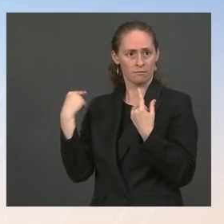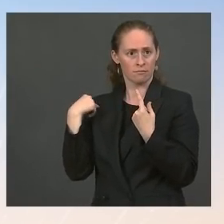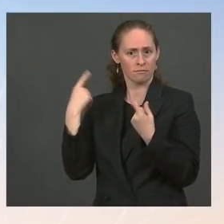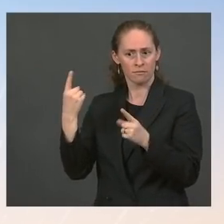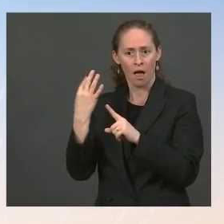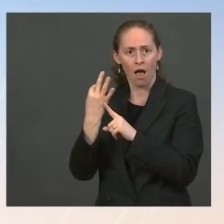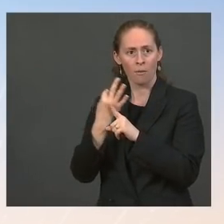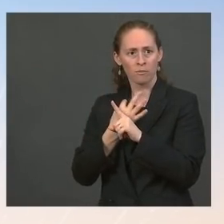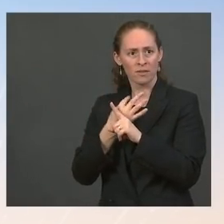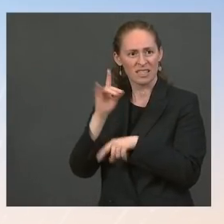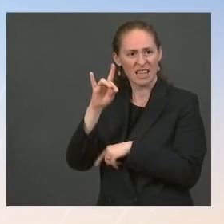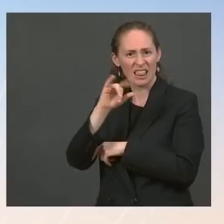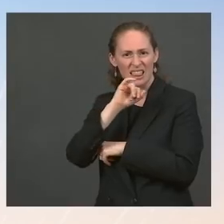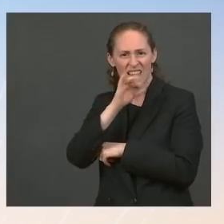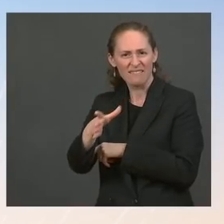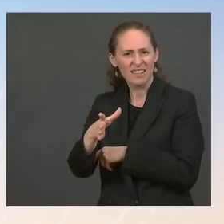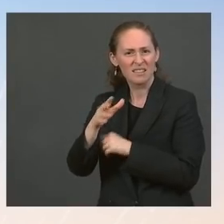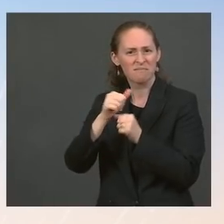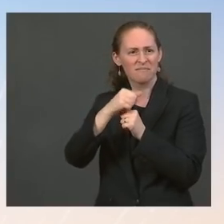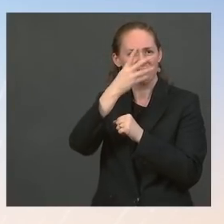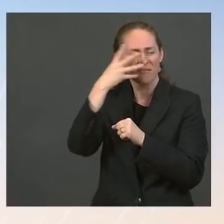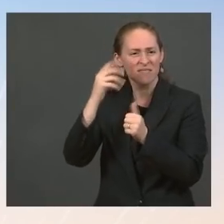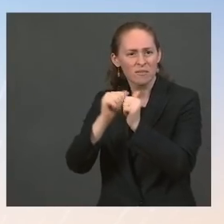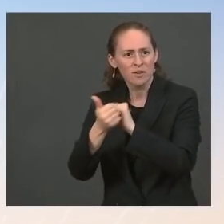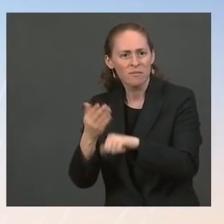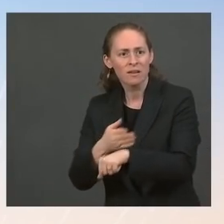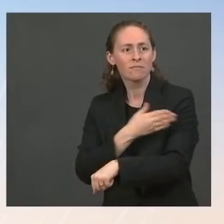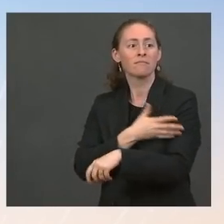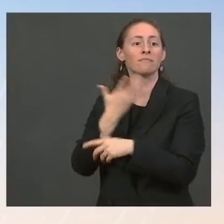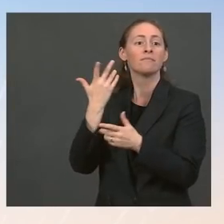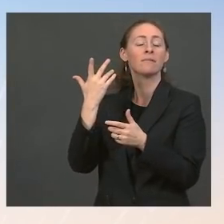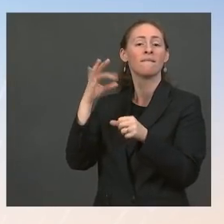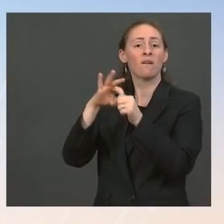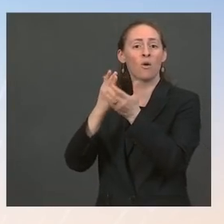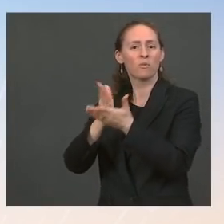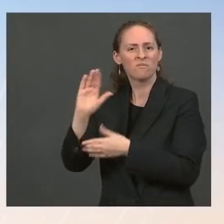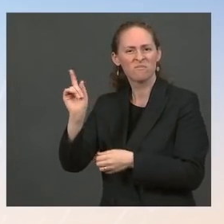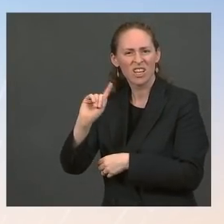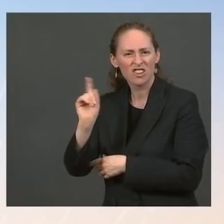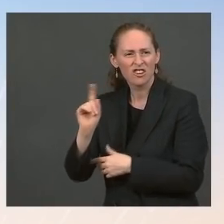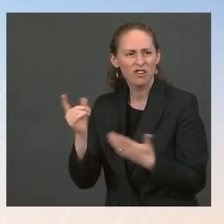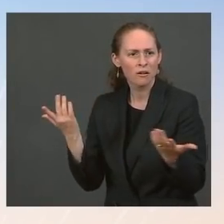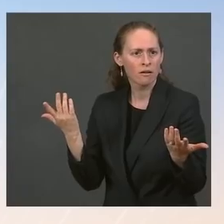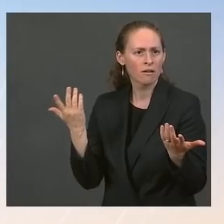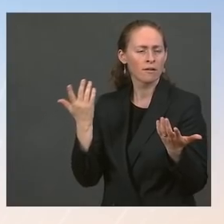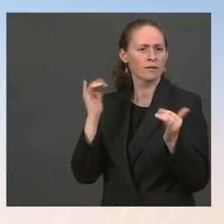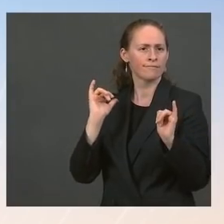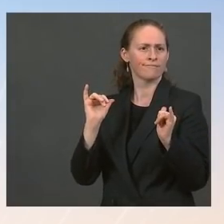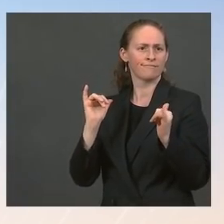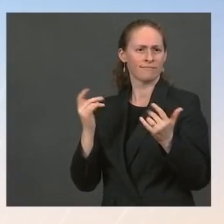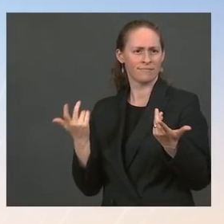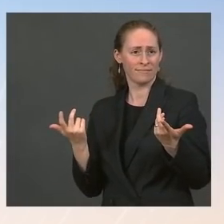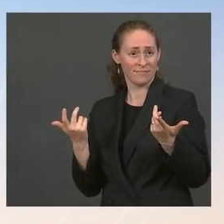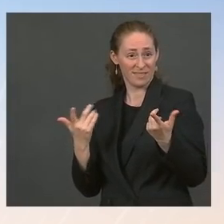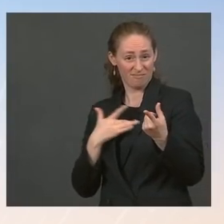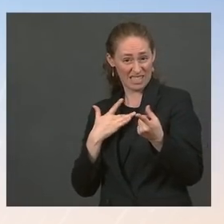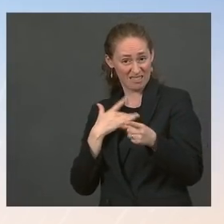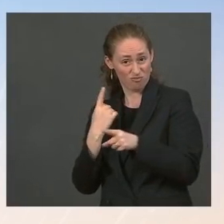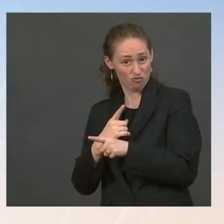And how does the President internalize that criticism? Does he feel it's misdirected towards him? Ms. Psaki: Well, look, the President knows that